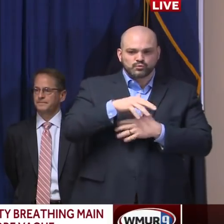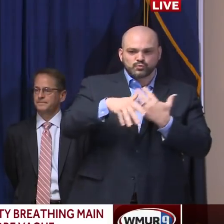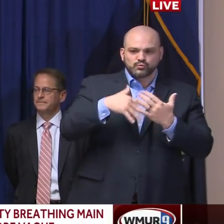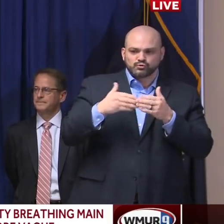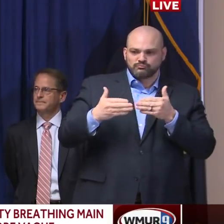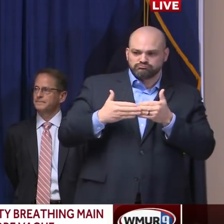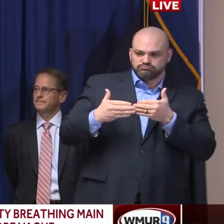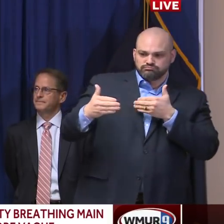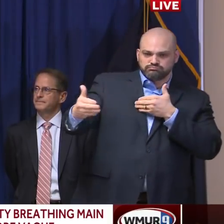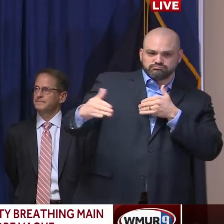DISTANCING.